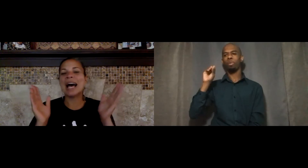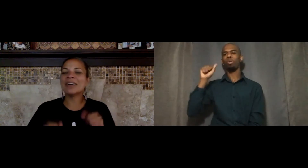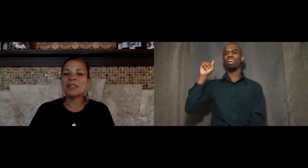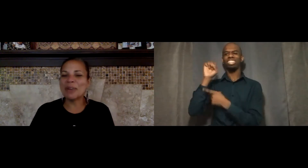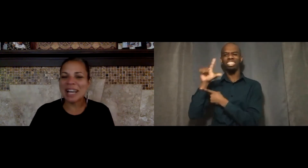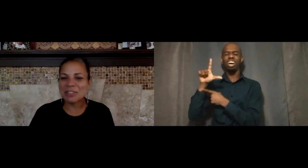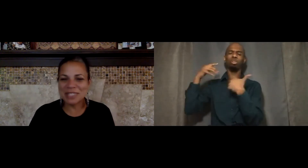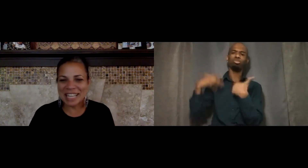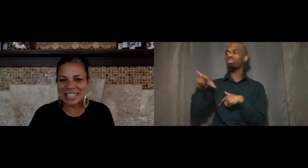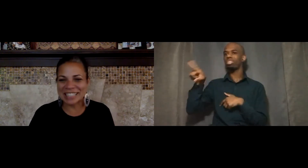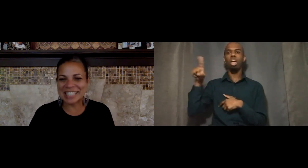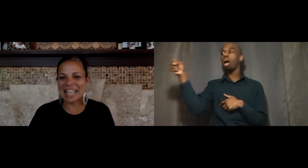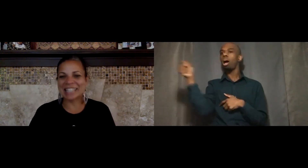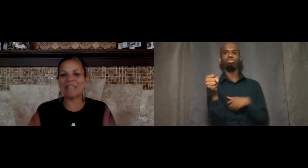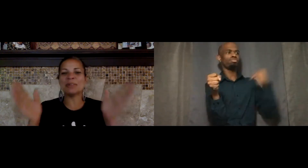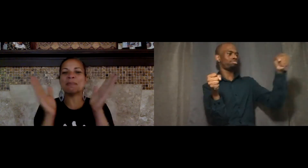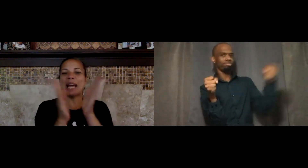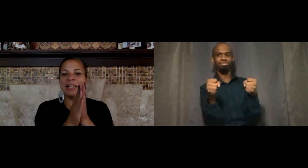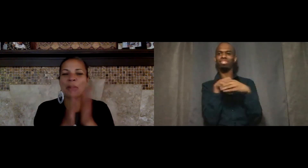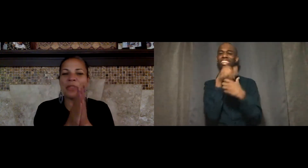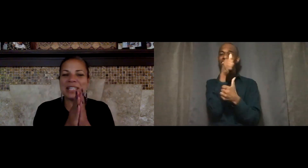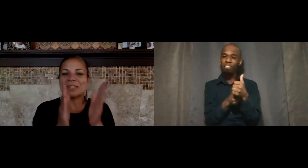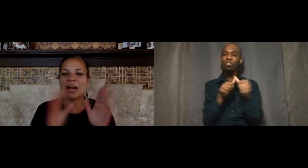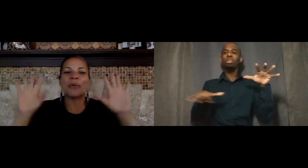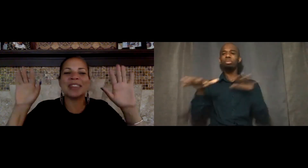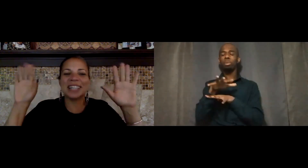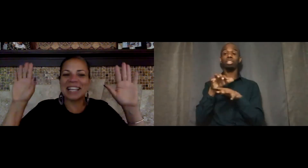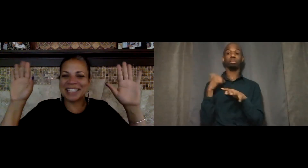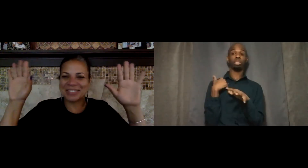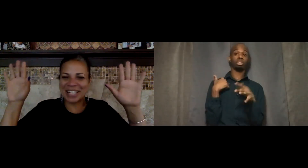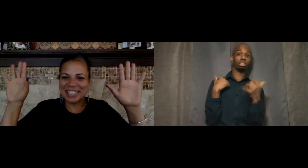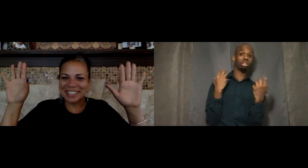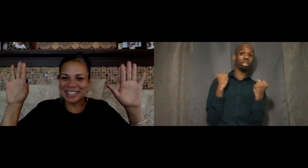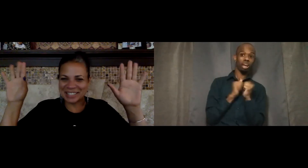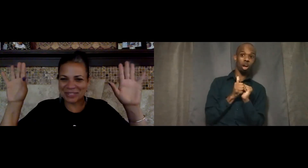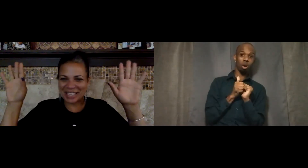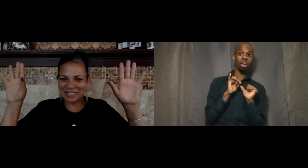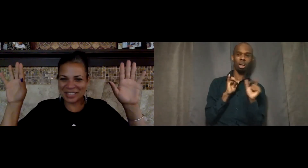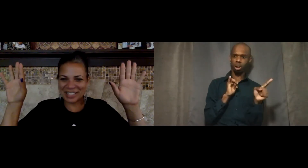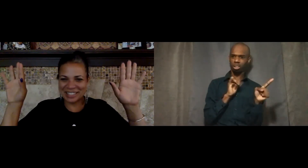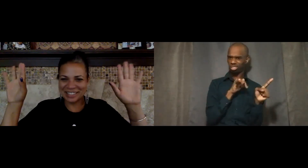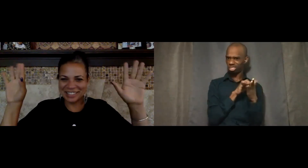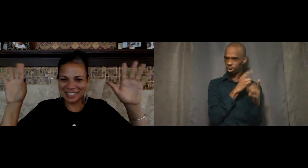I don't know how you say it in sign language, but I know this, oh, like this, right? Is this right Dresden?